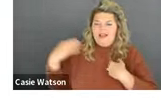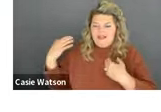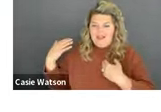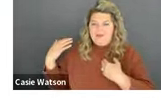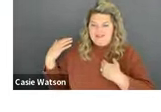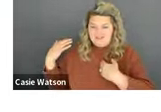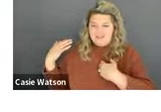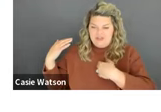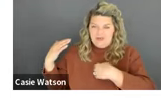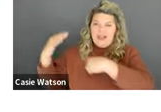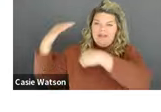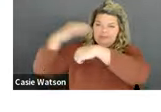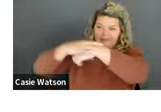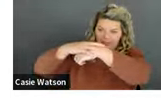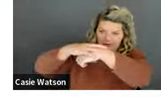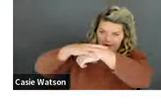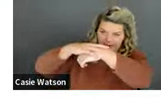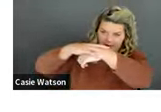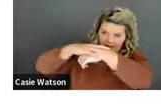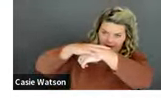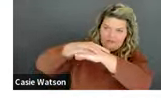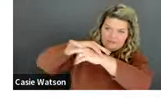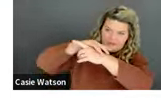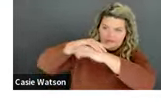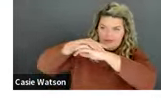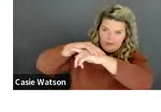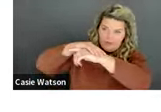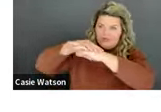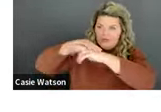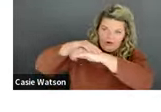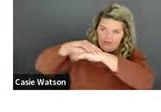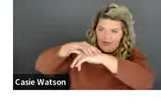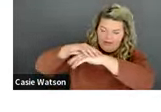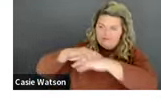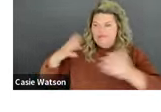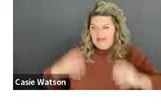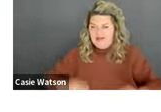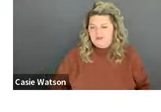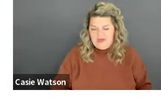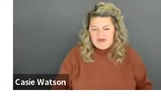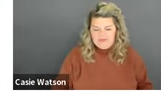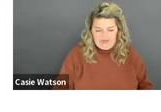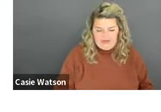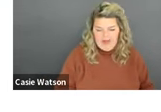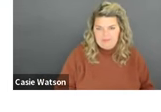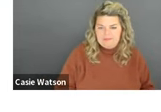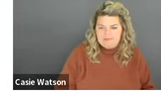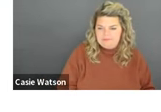And then, again, when it's their turn to communicate, they'll put their hand back on and we'll do our thing, and it goes back and forth like that.